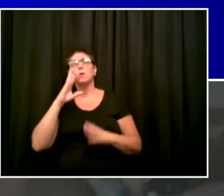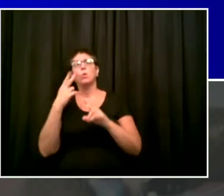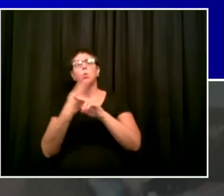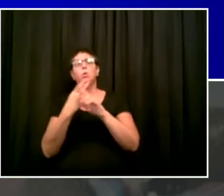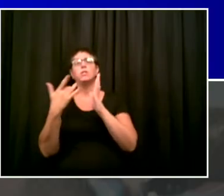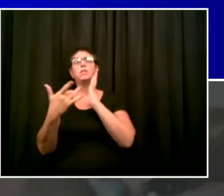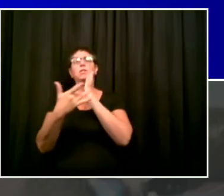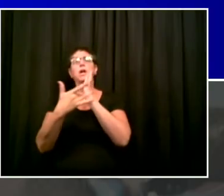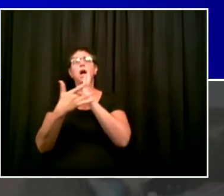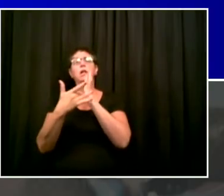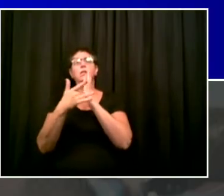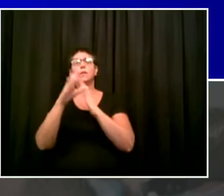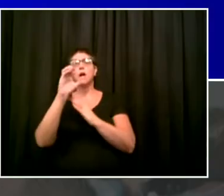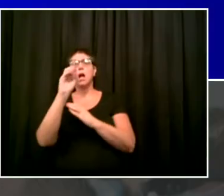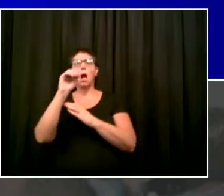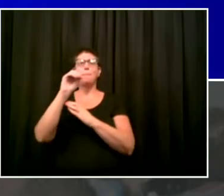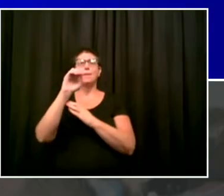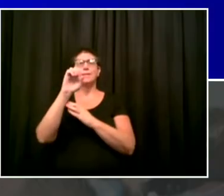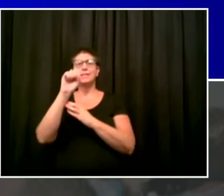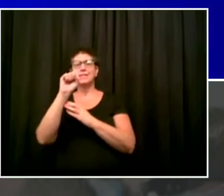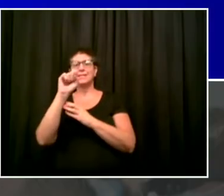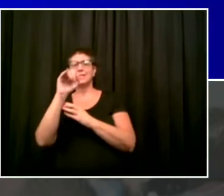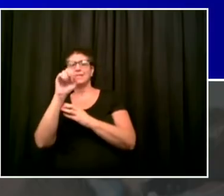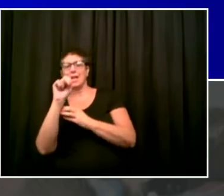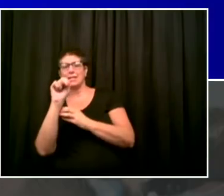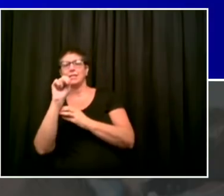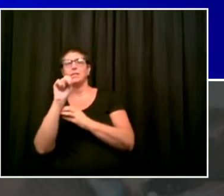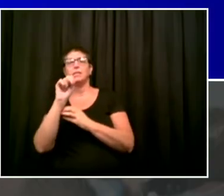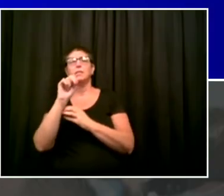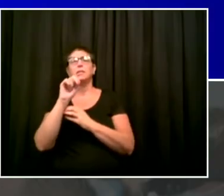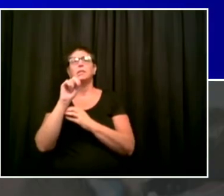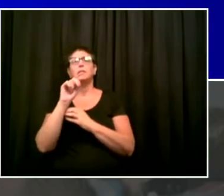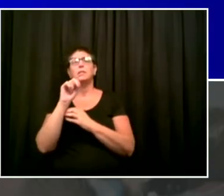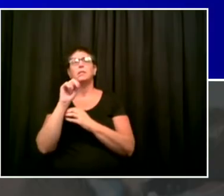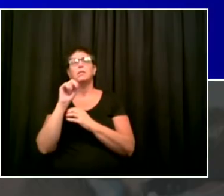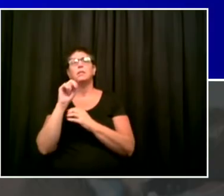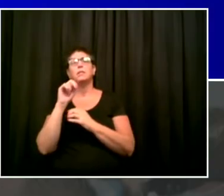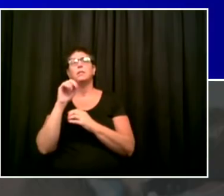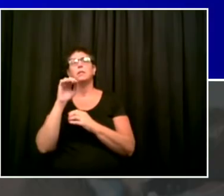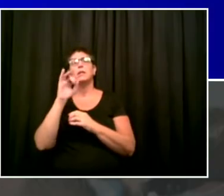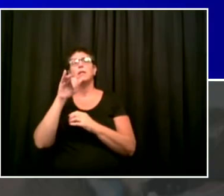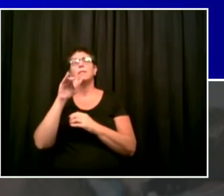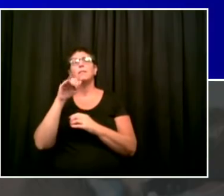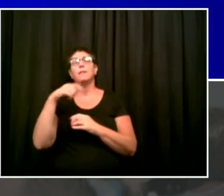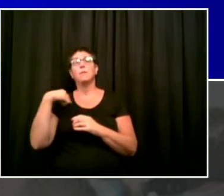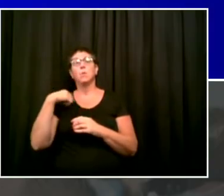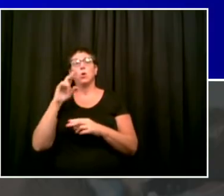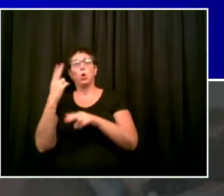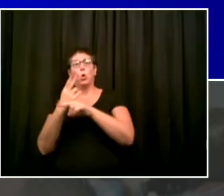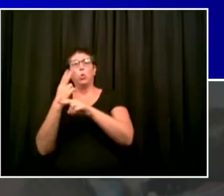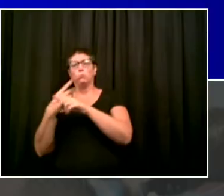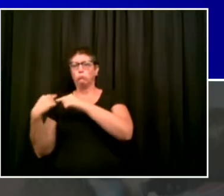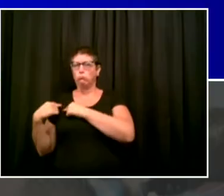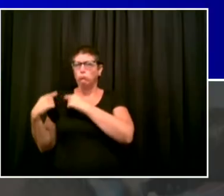CAN WORK BETTER GTOEETHR. CALMS THAT HAS BEEN THE UNDERPINNING FOR